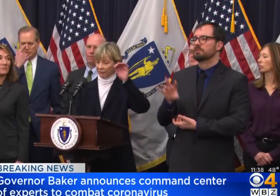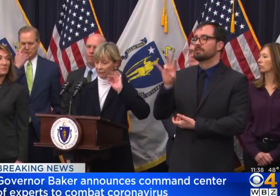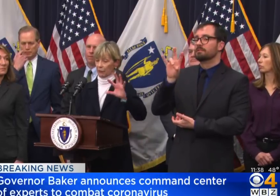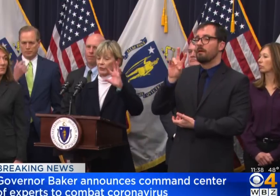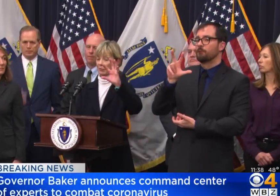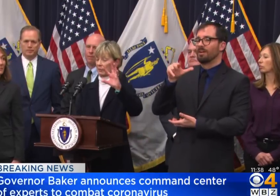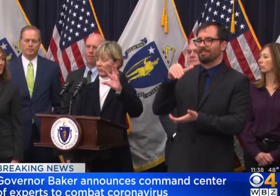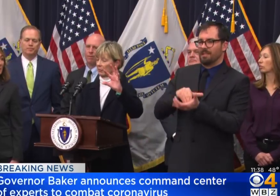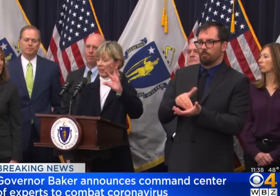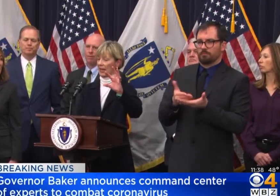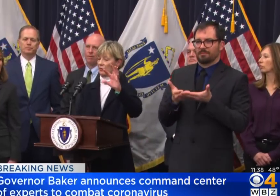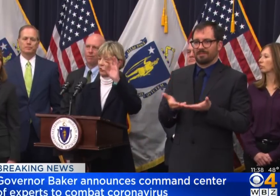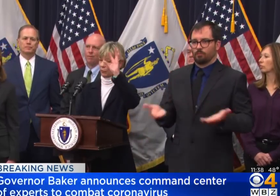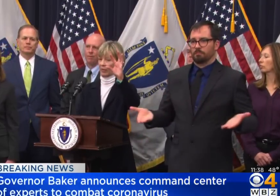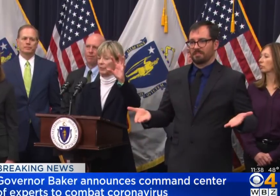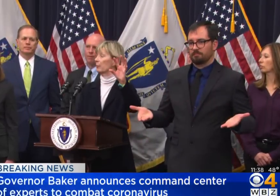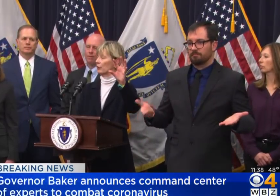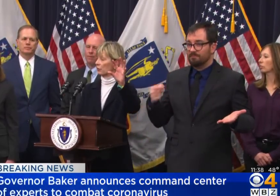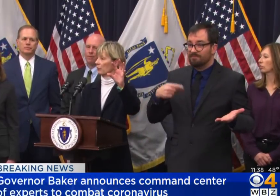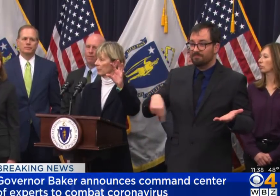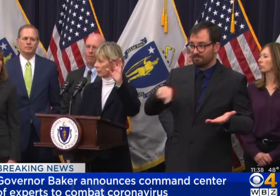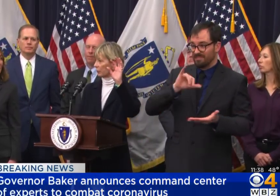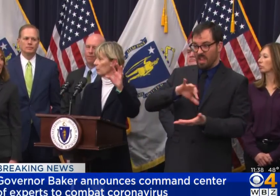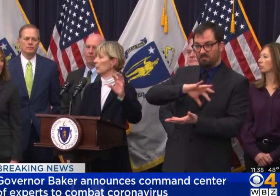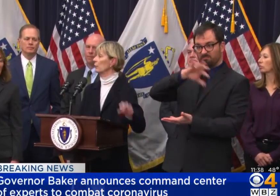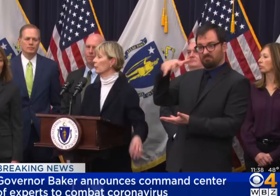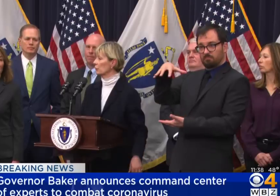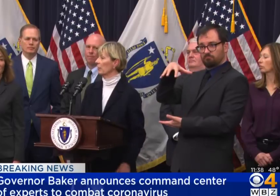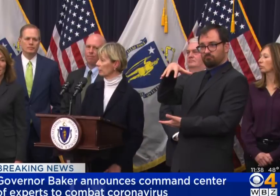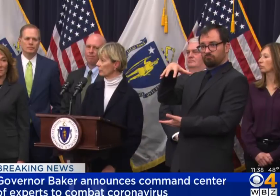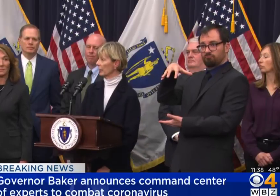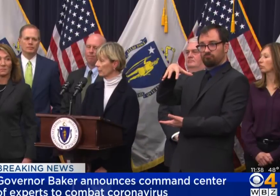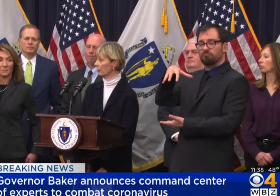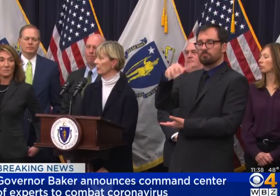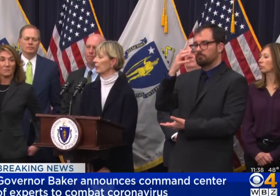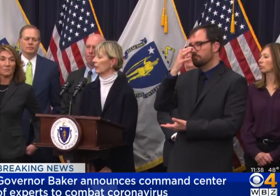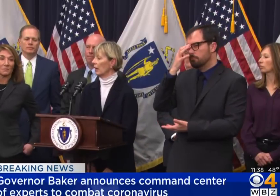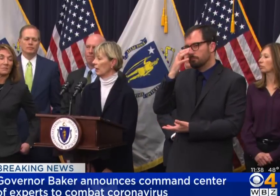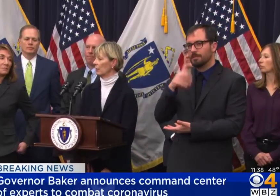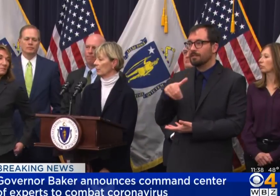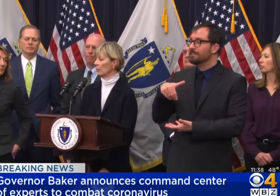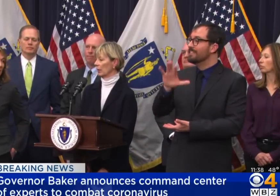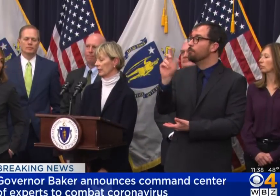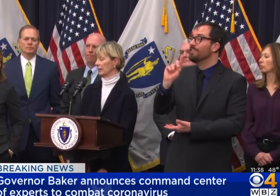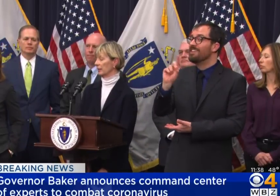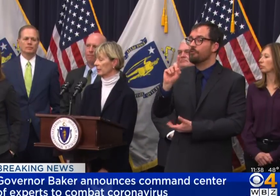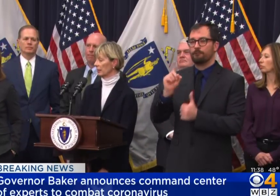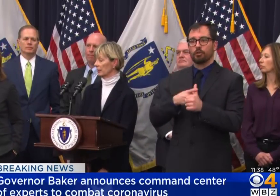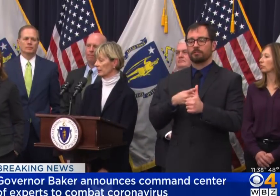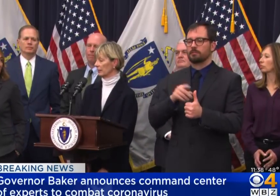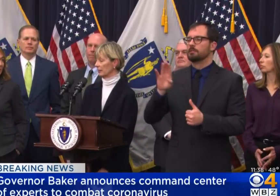COORDINATING ORGANIZATIONS AND THE 73,000 PIECES OF PERSONAL PROTECTIVE EQUIPMENT WE GOT THE